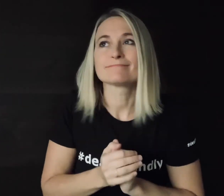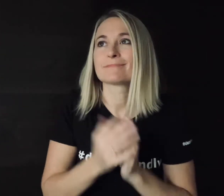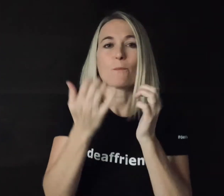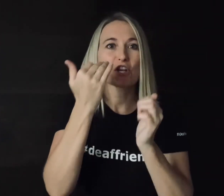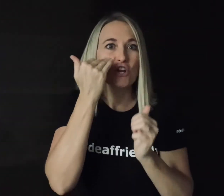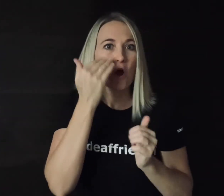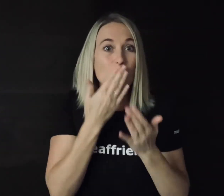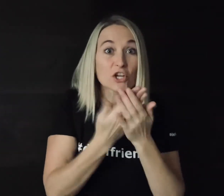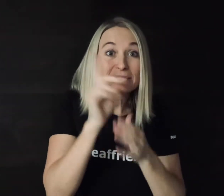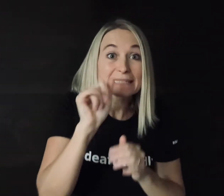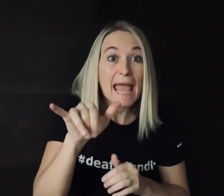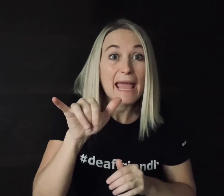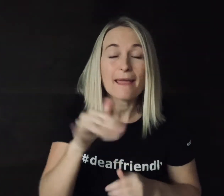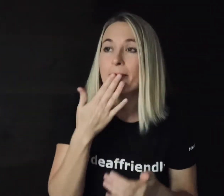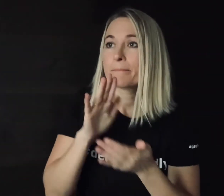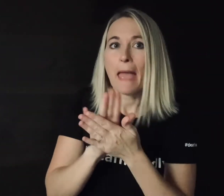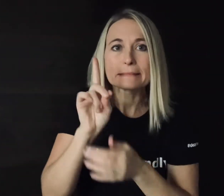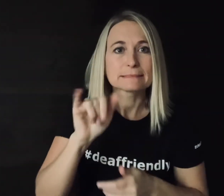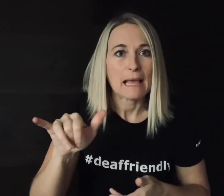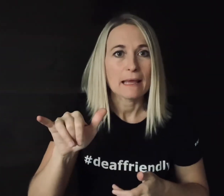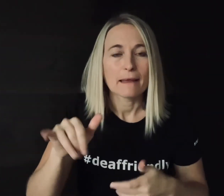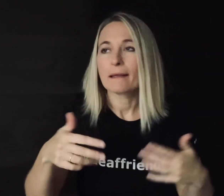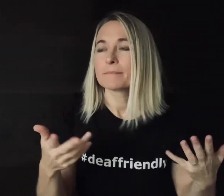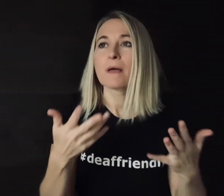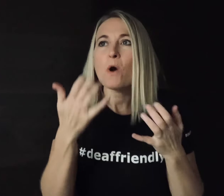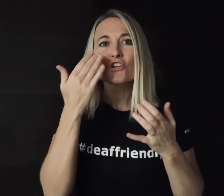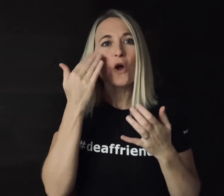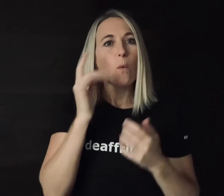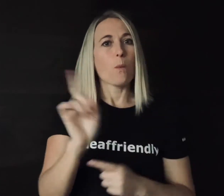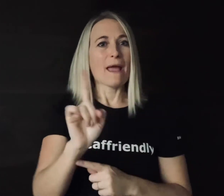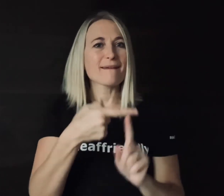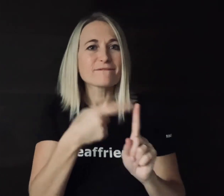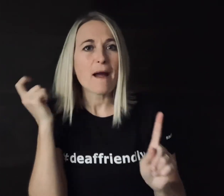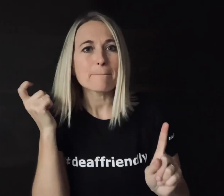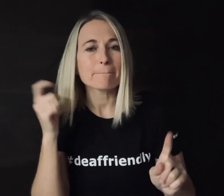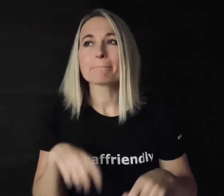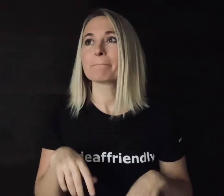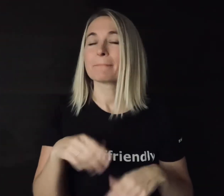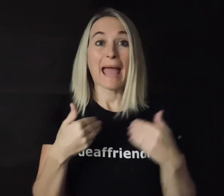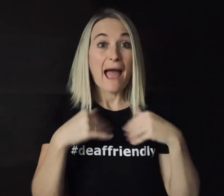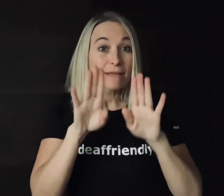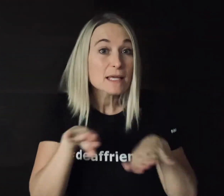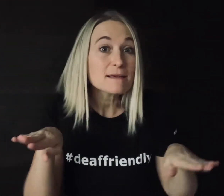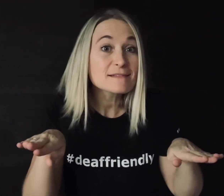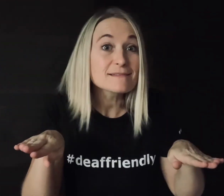their good days, their bad days. I wanted to know where they’re from - do they have kids?